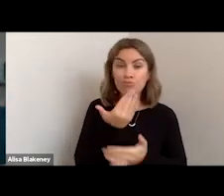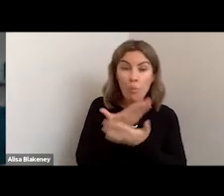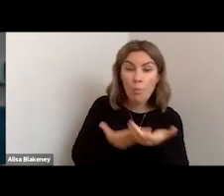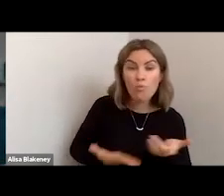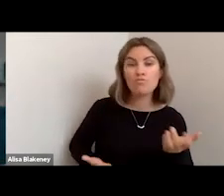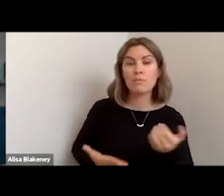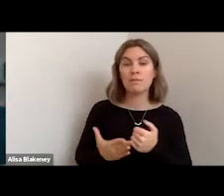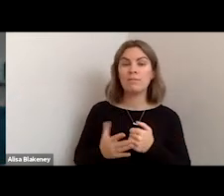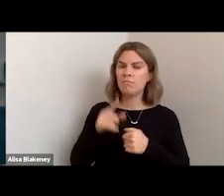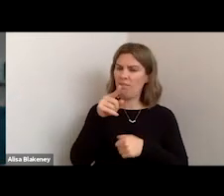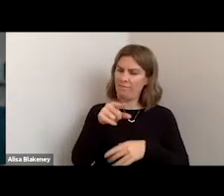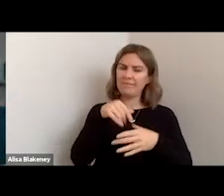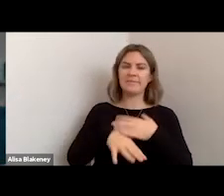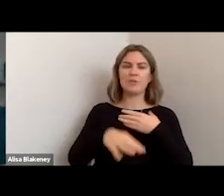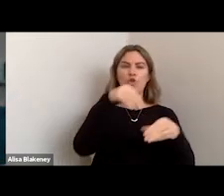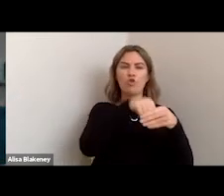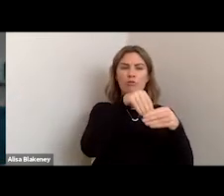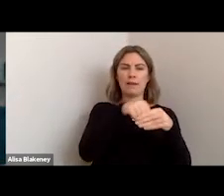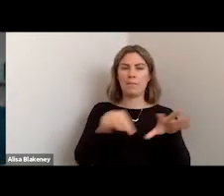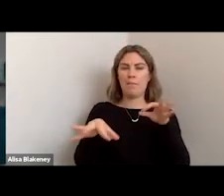would go under content planning as well.